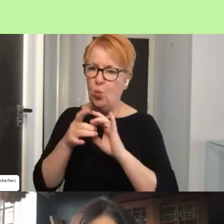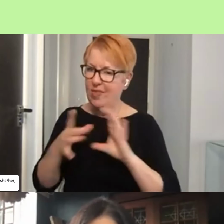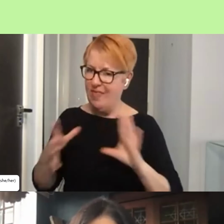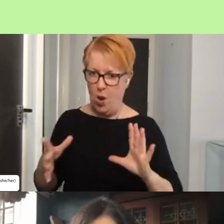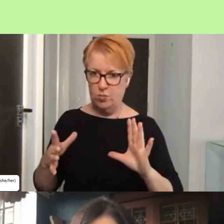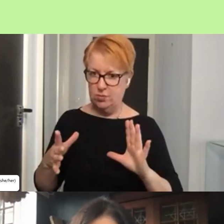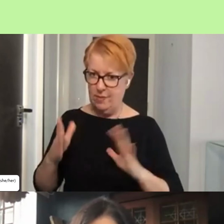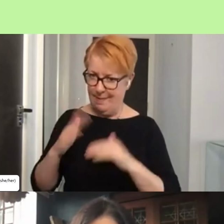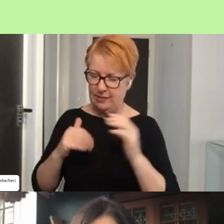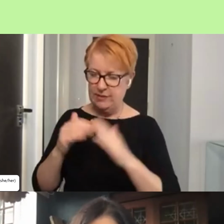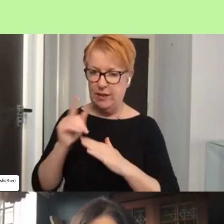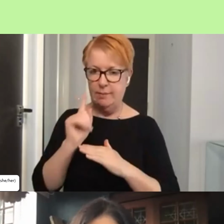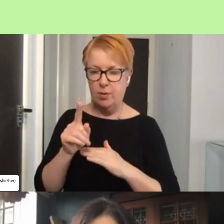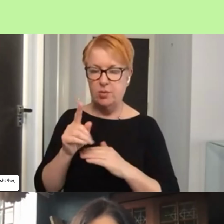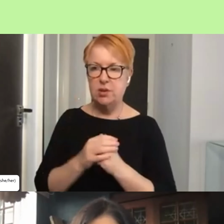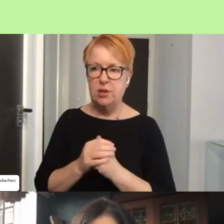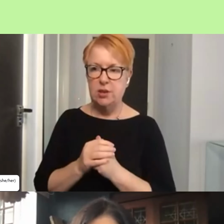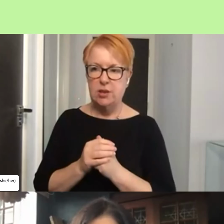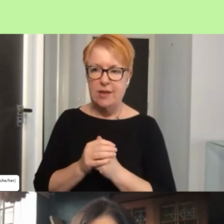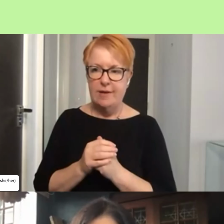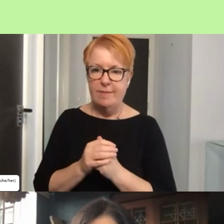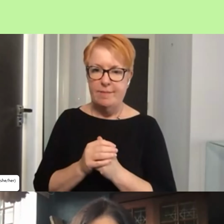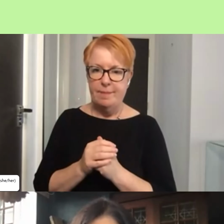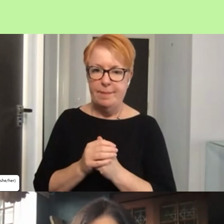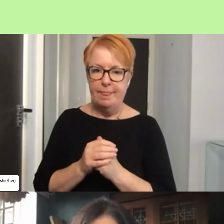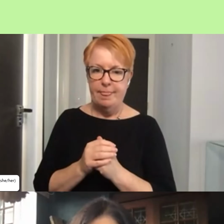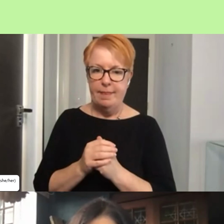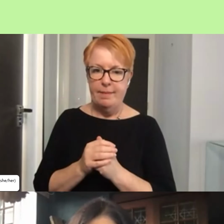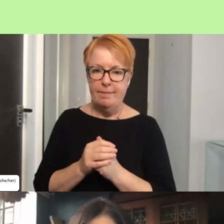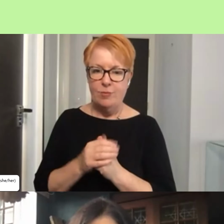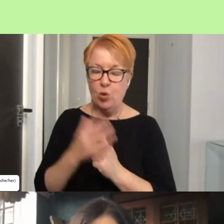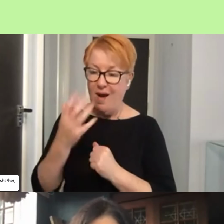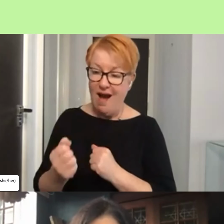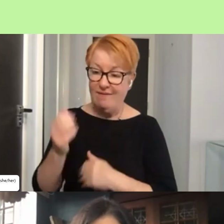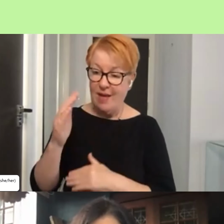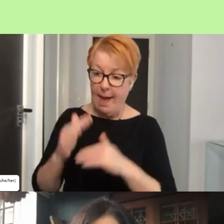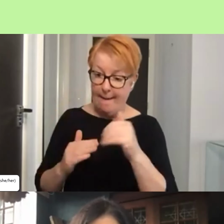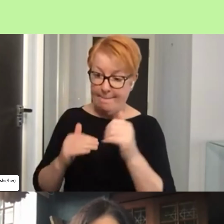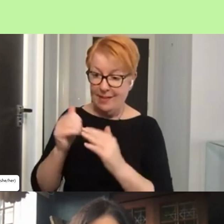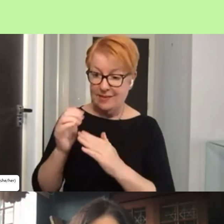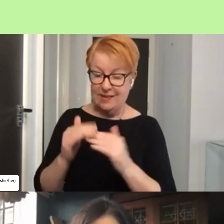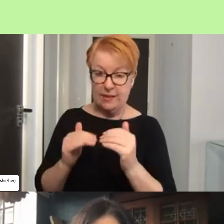When you, when you have a building that tension, you are talking about the tension,